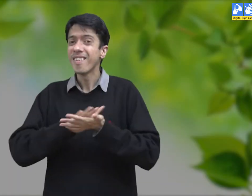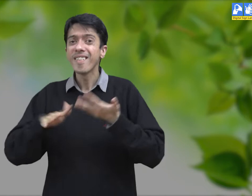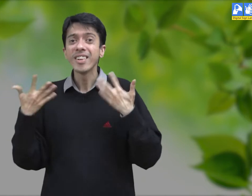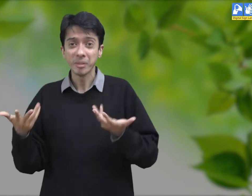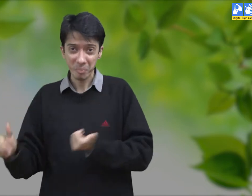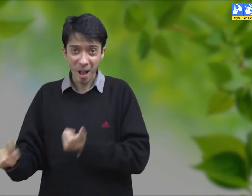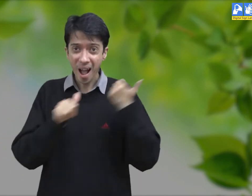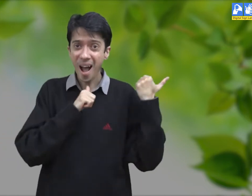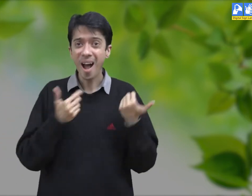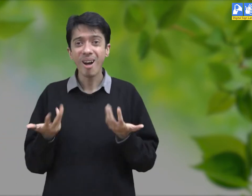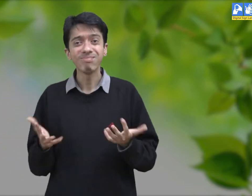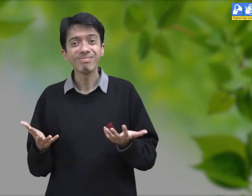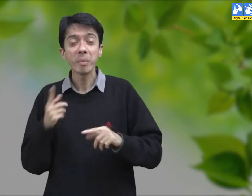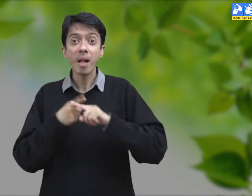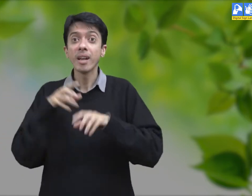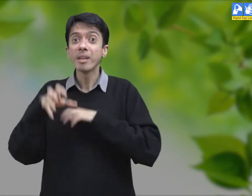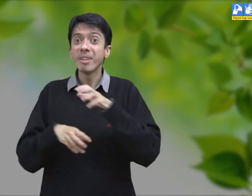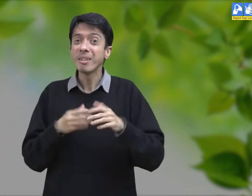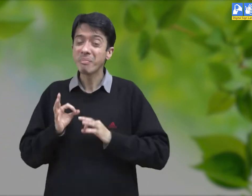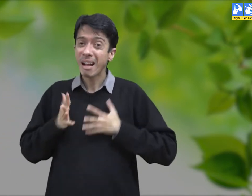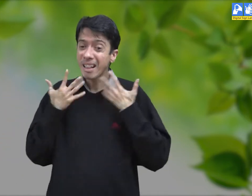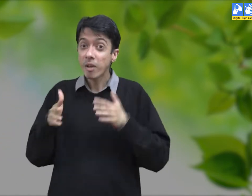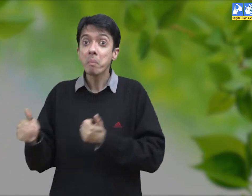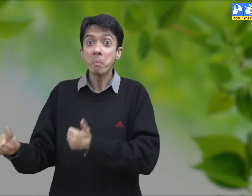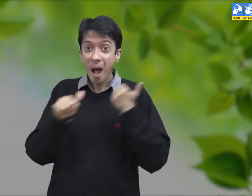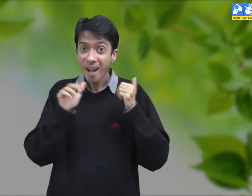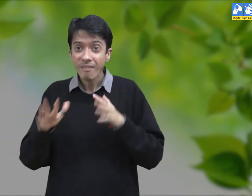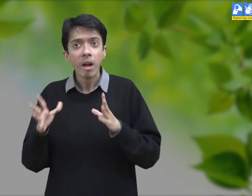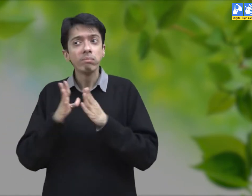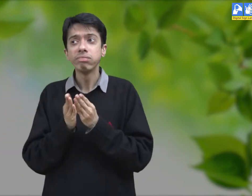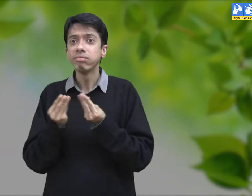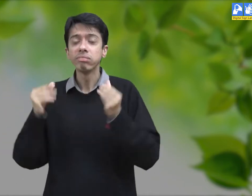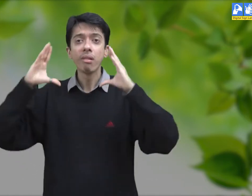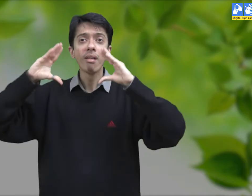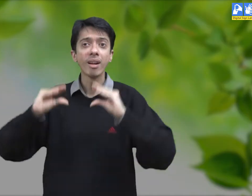The effects of wildfires include loss of wildlife habitat, and depletion of wildlife.